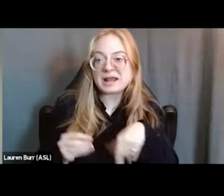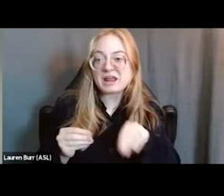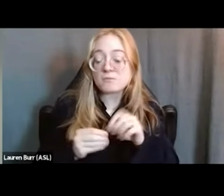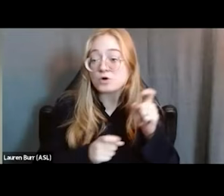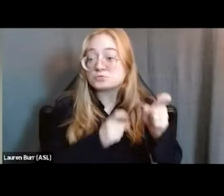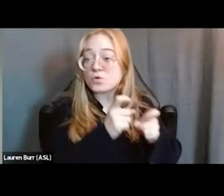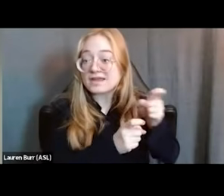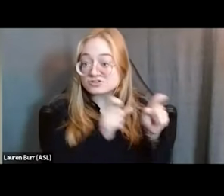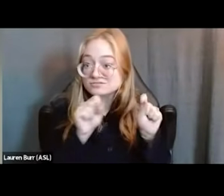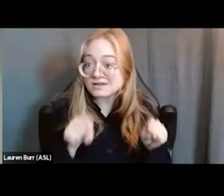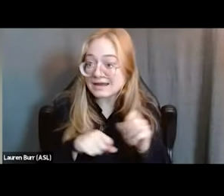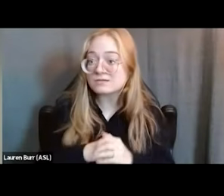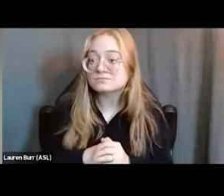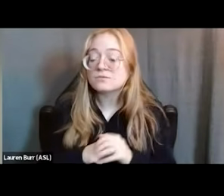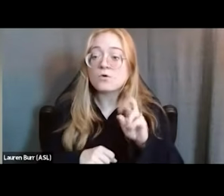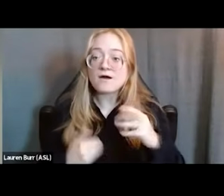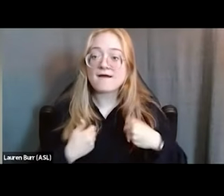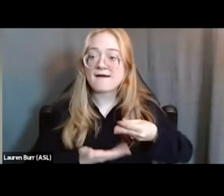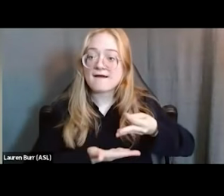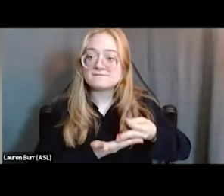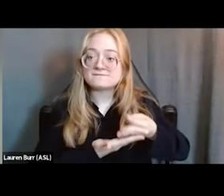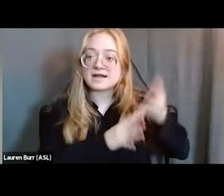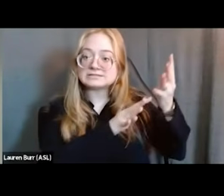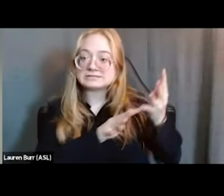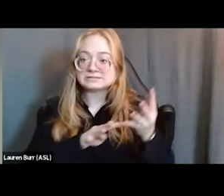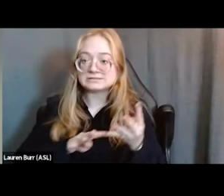or even just building out a funding stream to help folks access these resources.